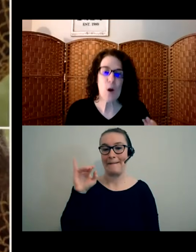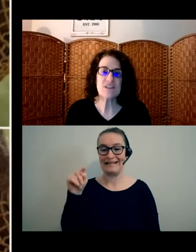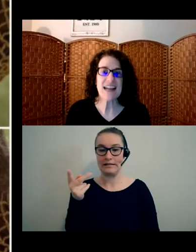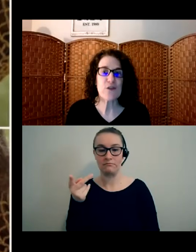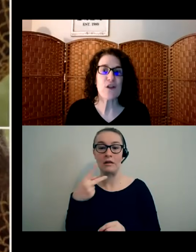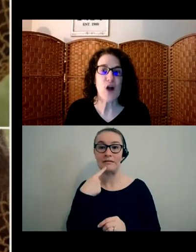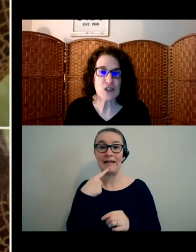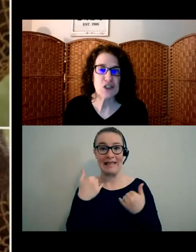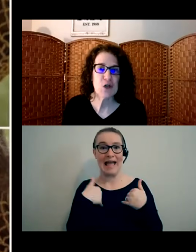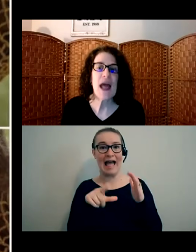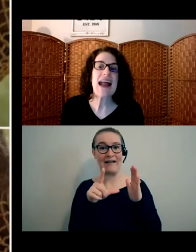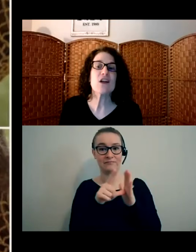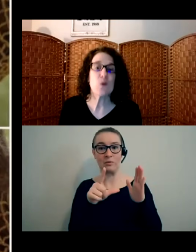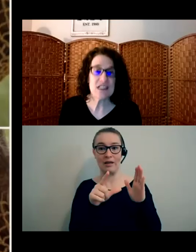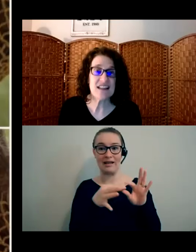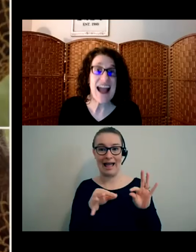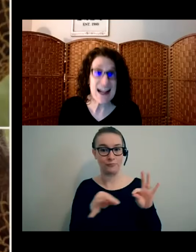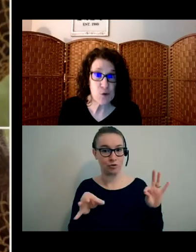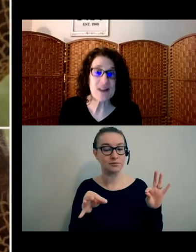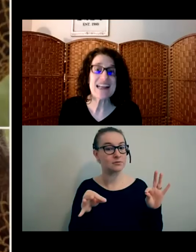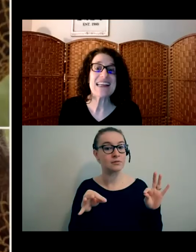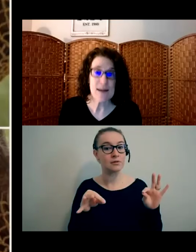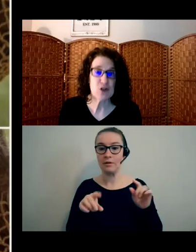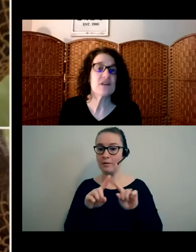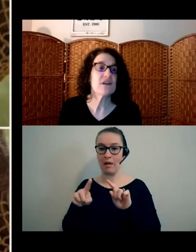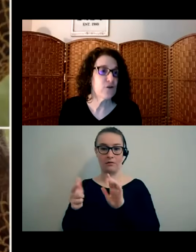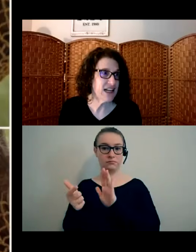Both settled the lawsuit and agreed to accurately caption their videos.